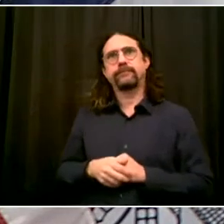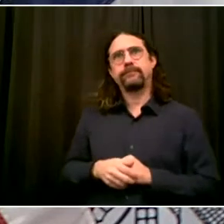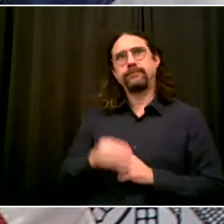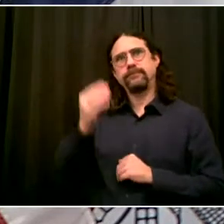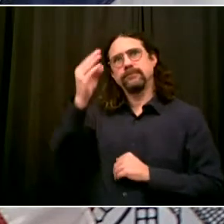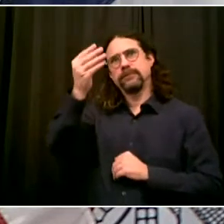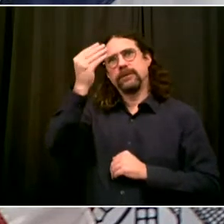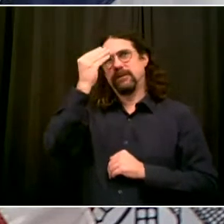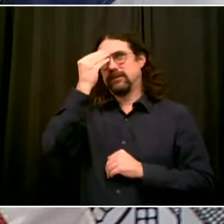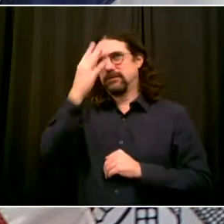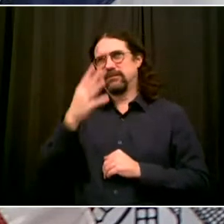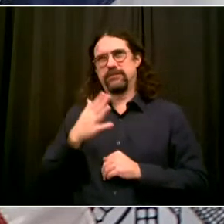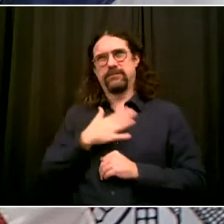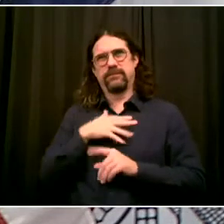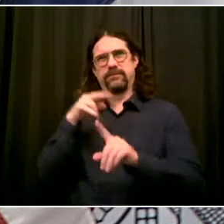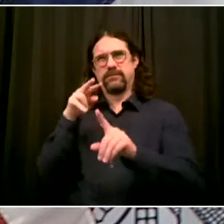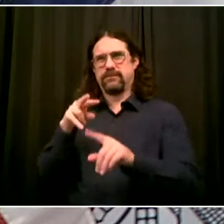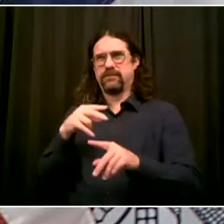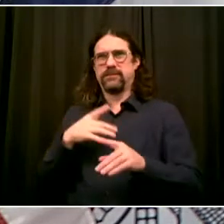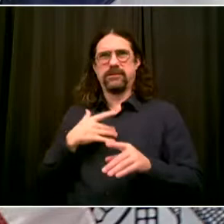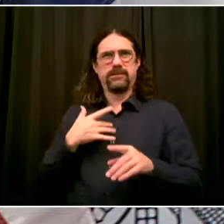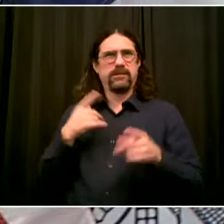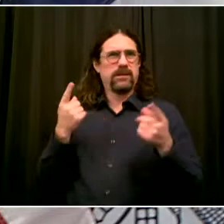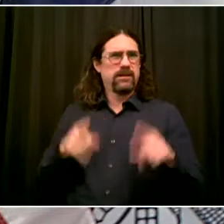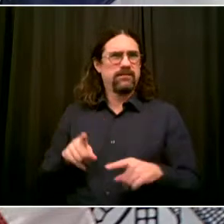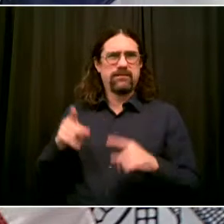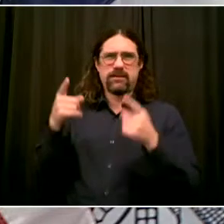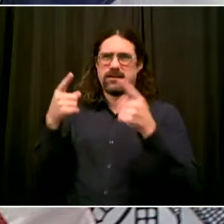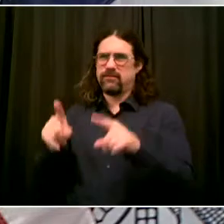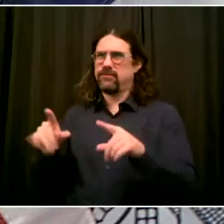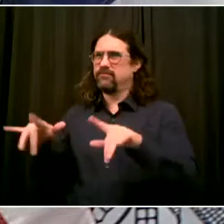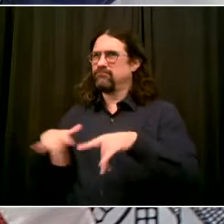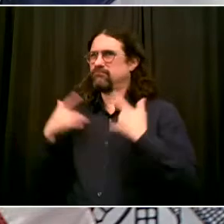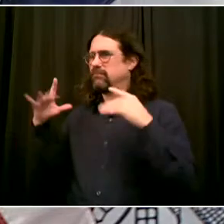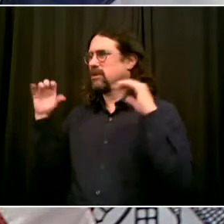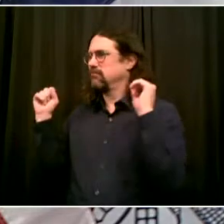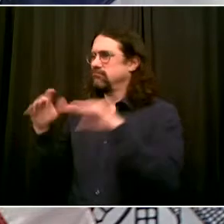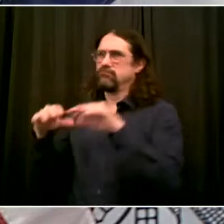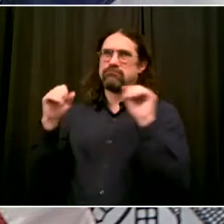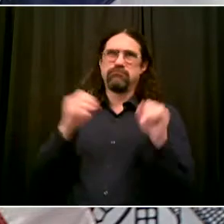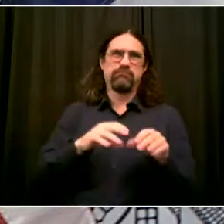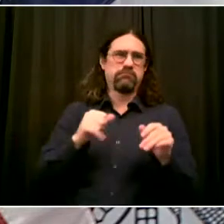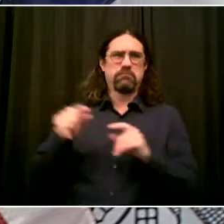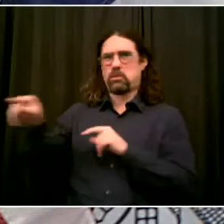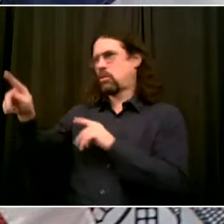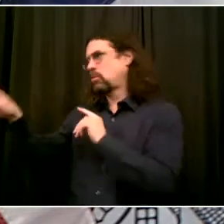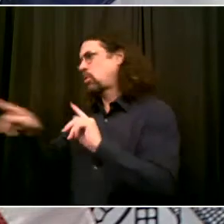NEW YORK MAGAZINE BLASTED ON THE COVER THIS WEEK. WHAT DOES THIS SAY ABOUT NEW YORK CITY, IT'S